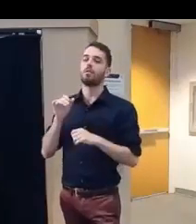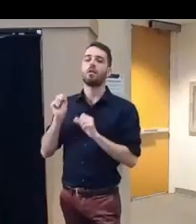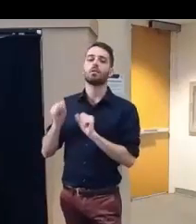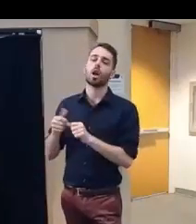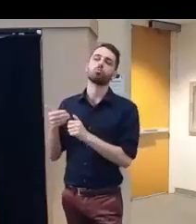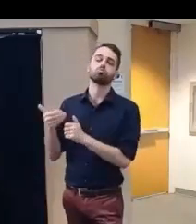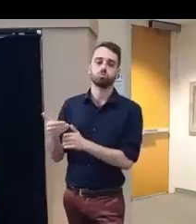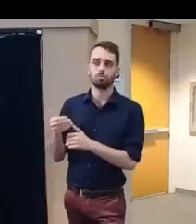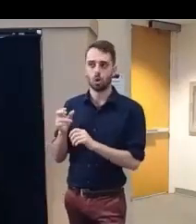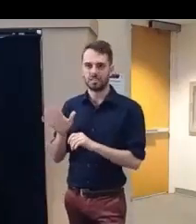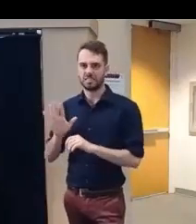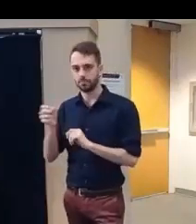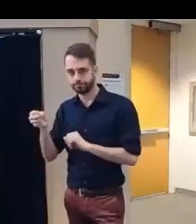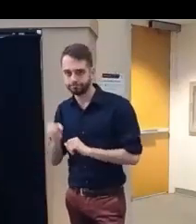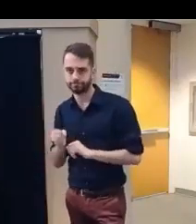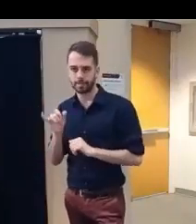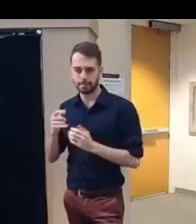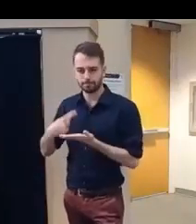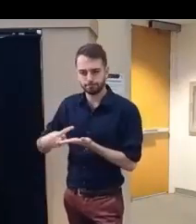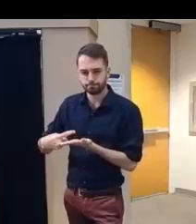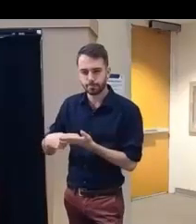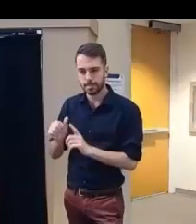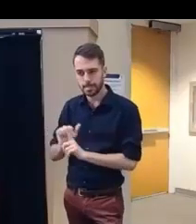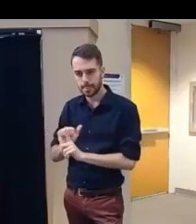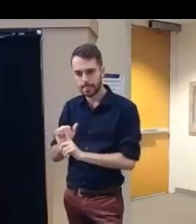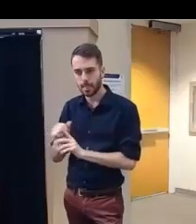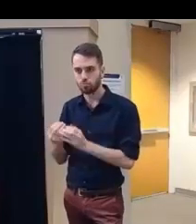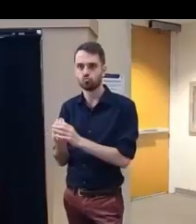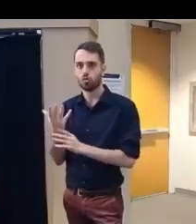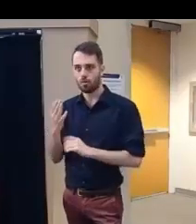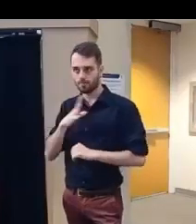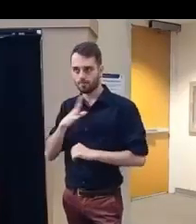to students that we feel confident that we're assigning the grade that the student achieved